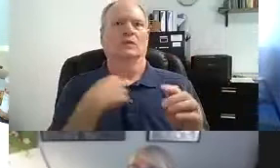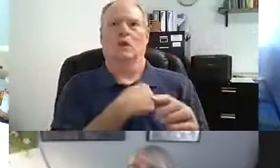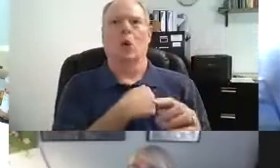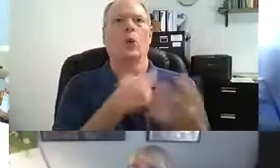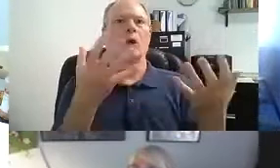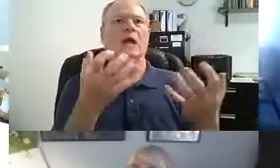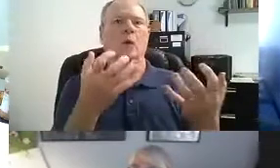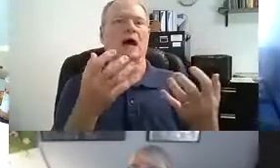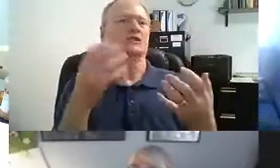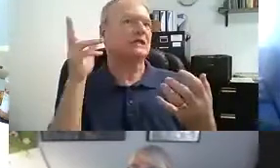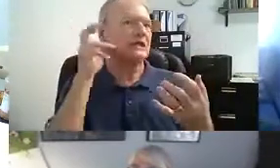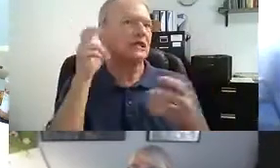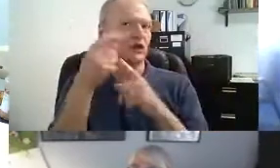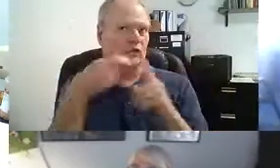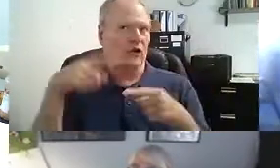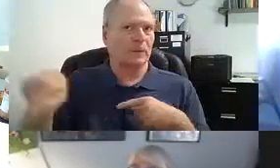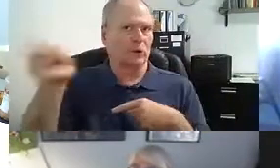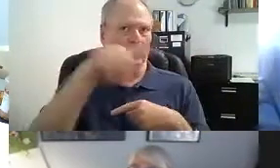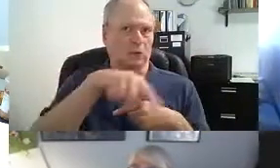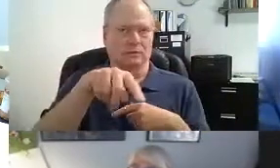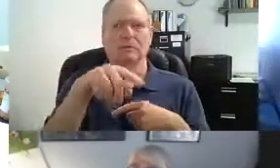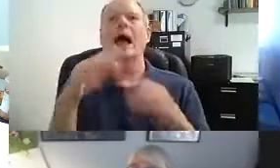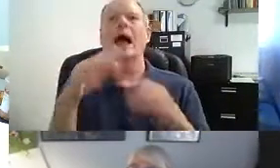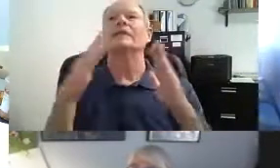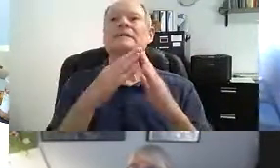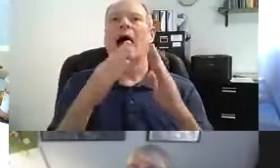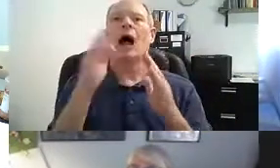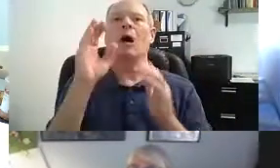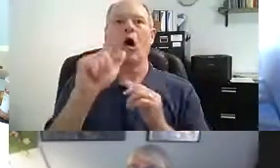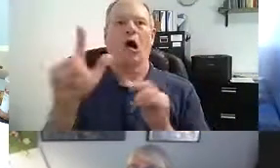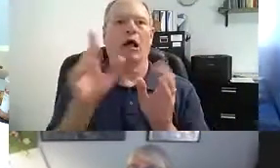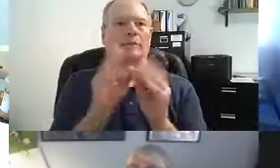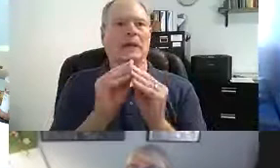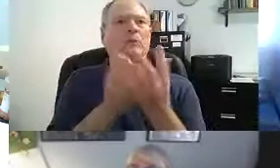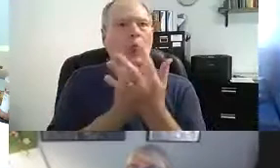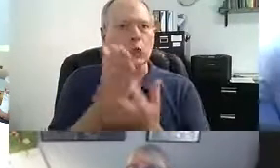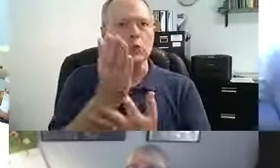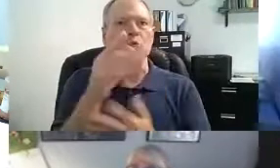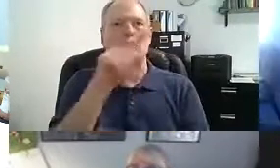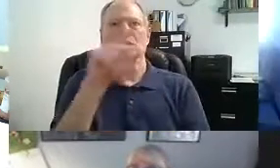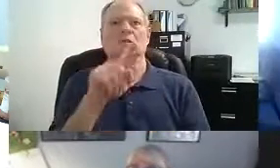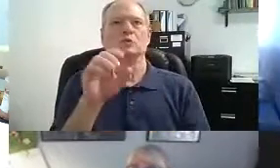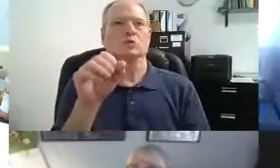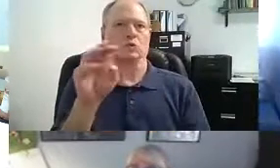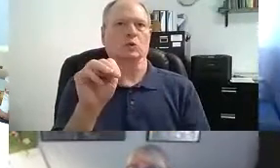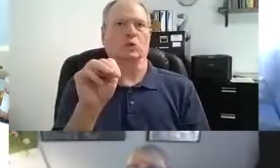We would like to hear from you as a community at the Town Hall through Zoom,